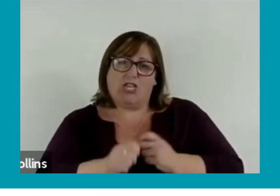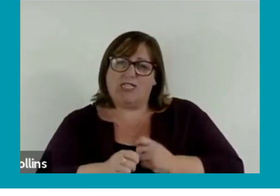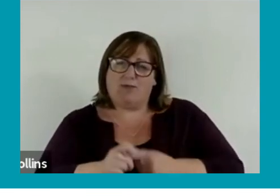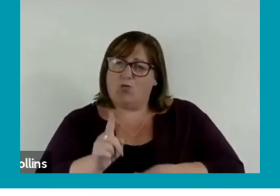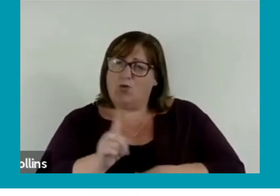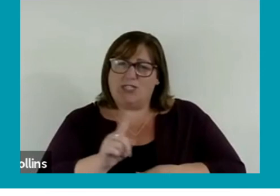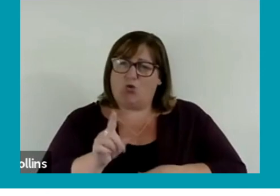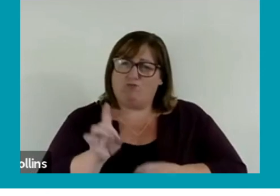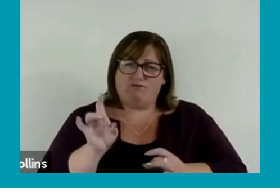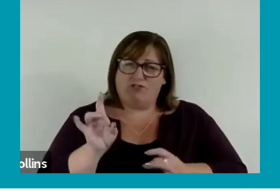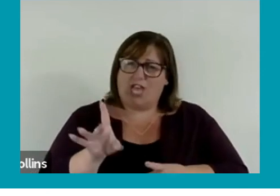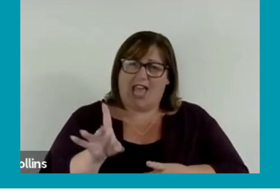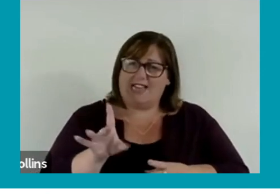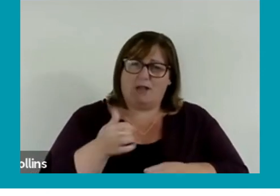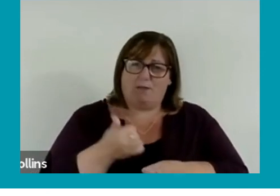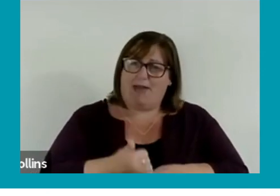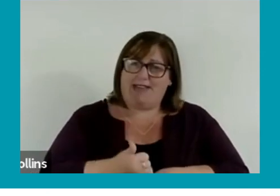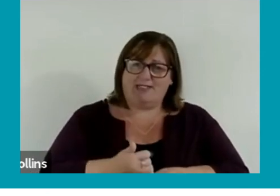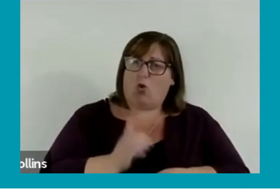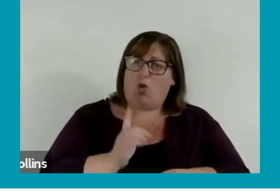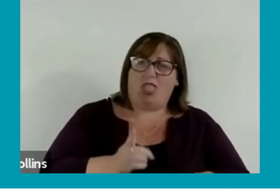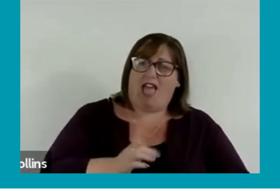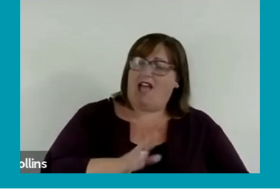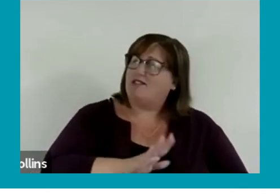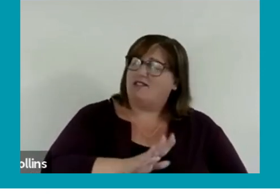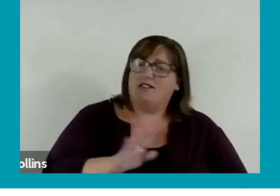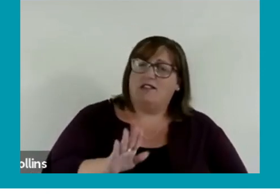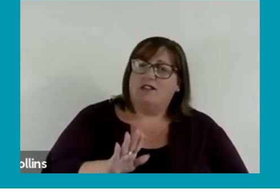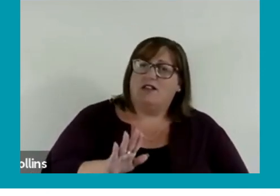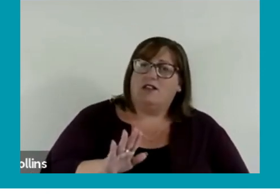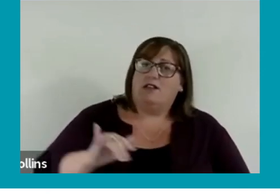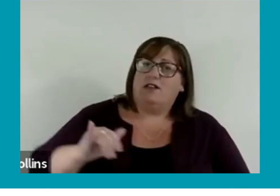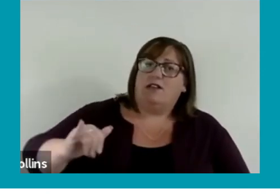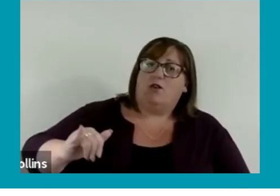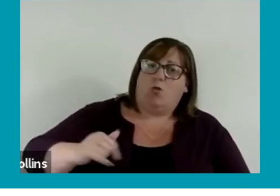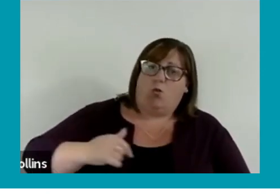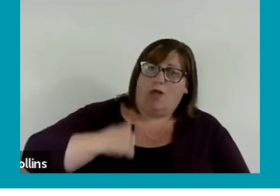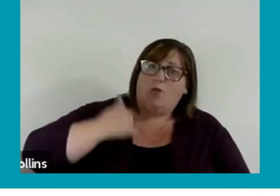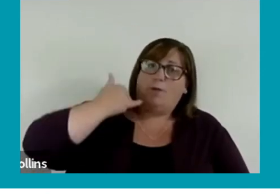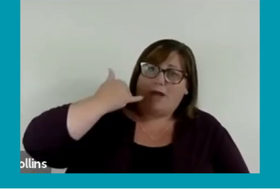phone it's a first point of call and try and contact the candidate to have the conversation